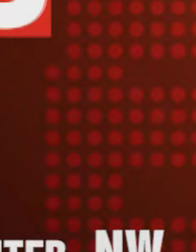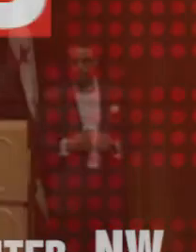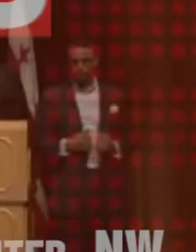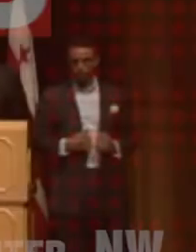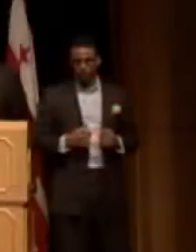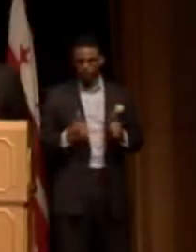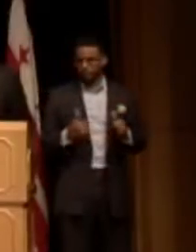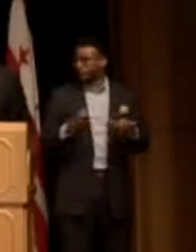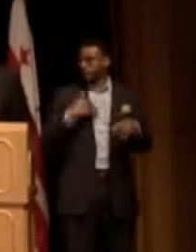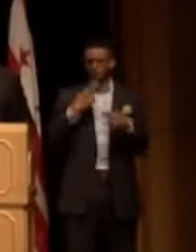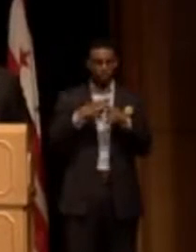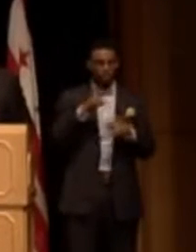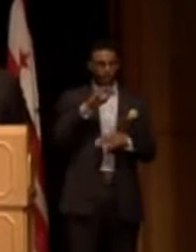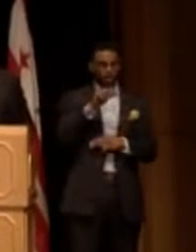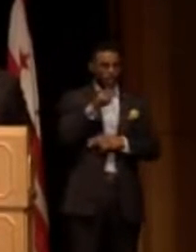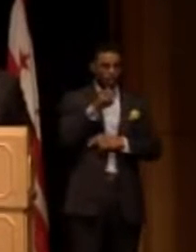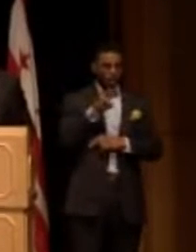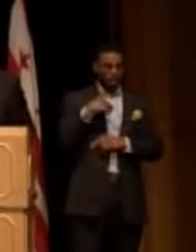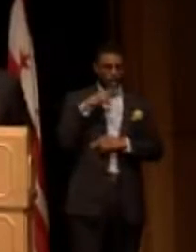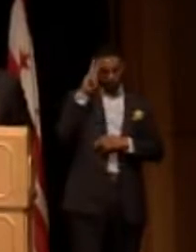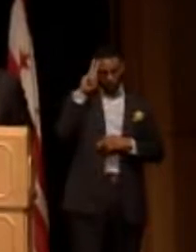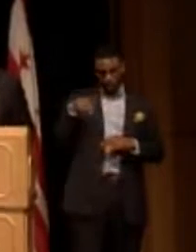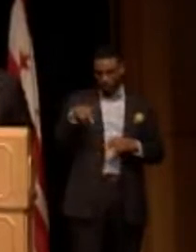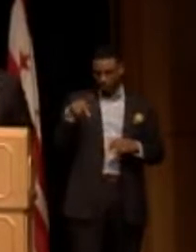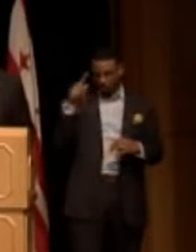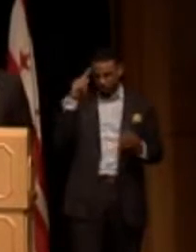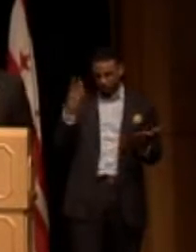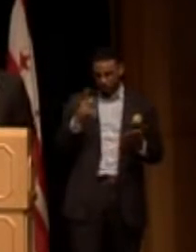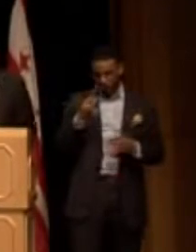MY NAME IS ANDREW GELFUSO AND I'M VICE-PRESIDENT HERE AT TCMA.